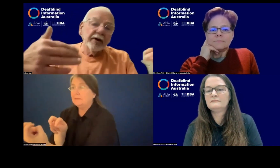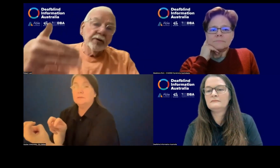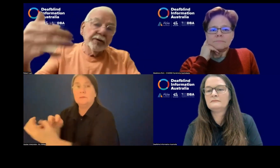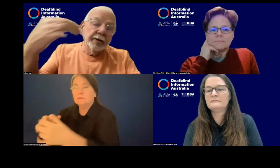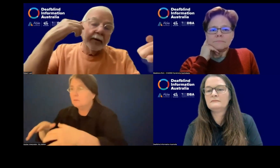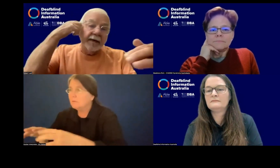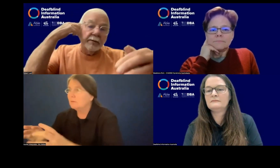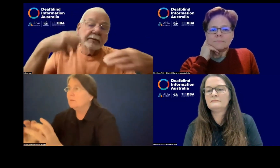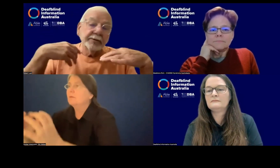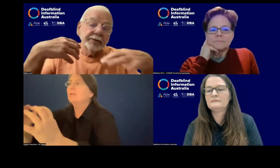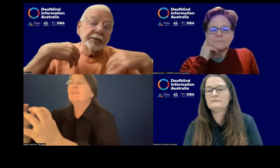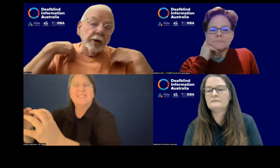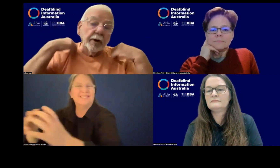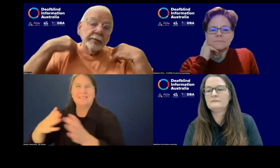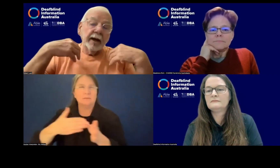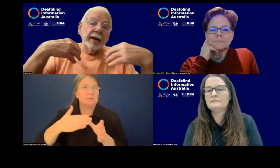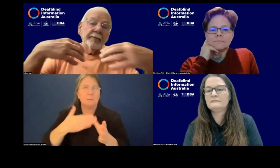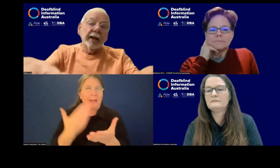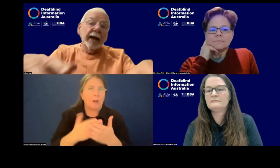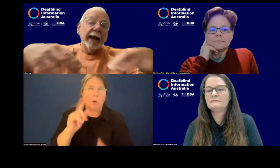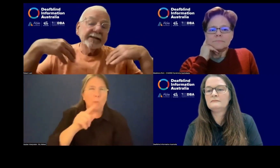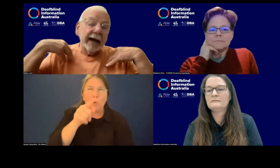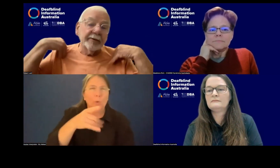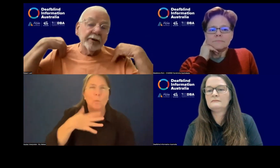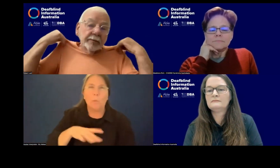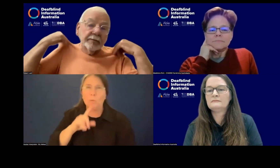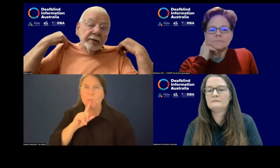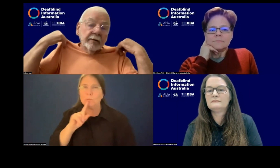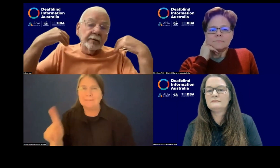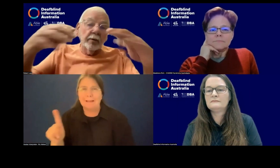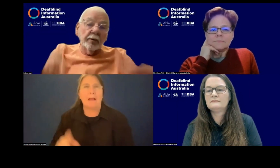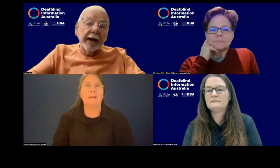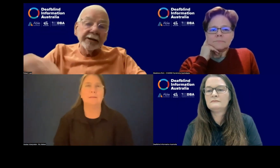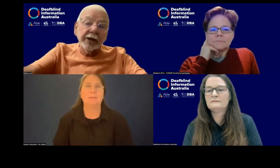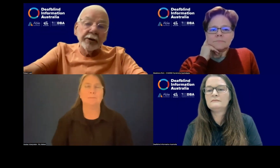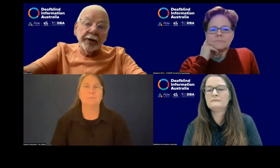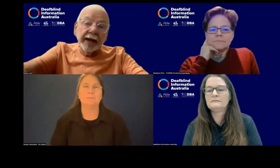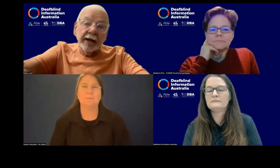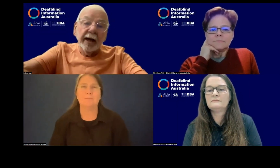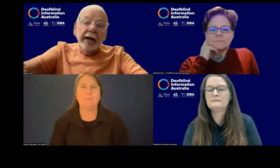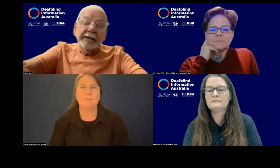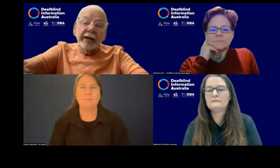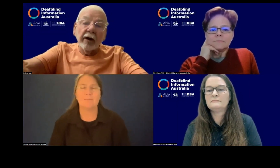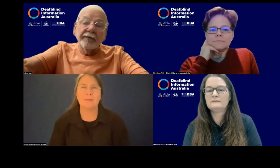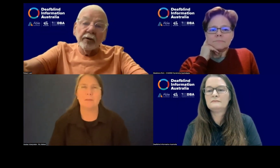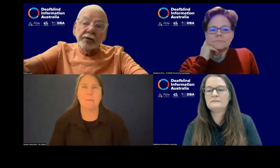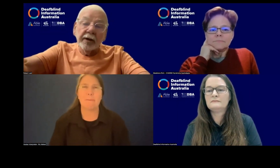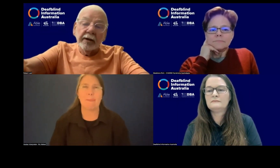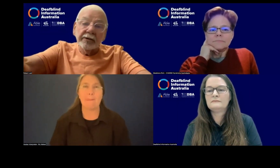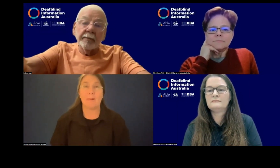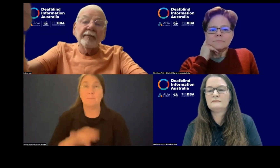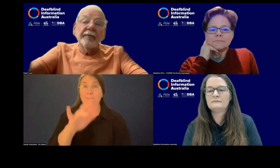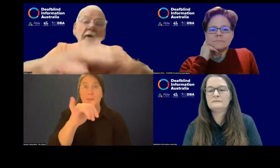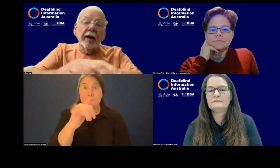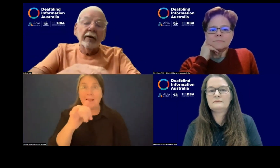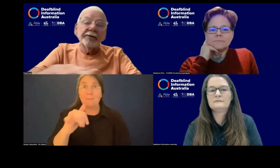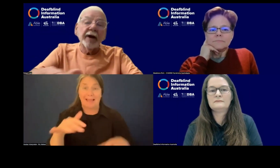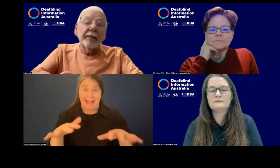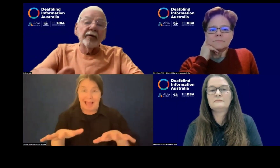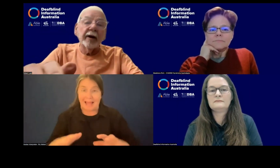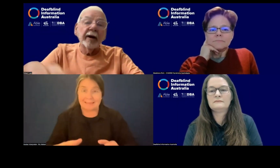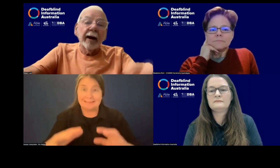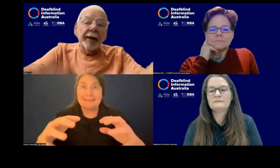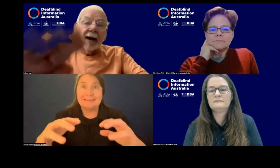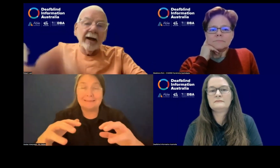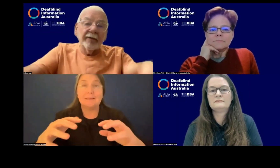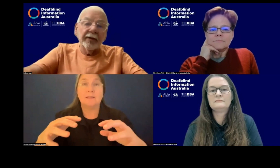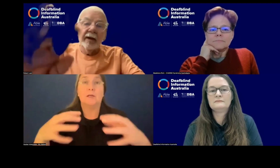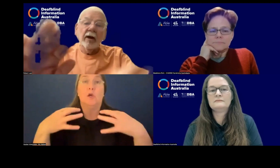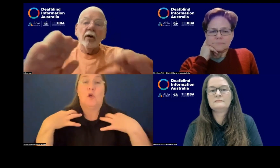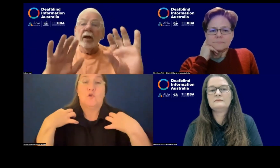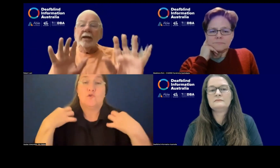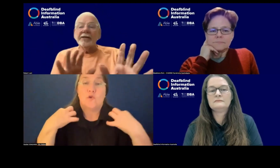you cue, hands come to you, hands go to there, take off your top, time for a bath.